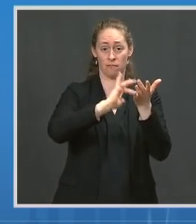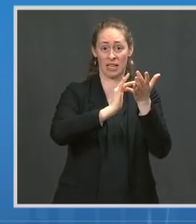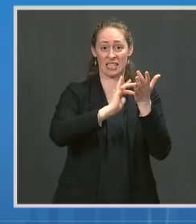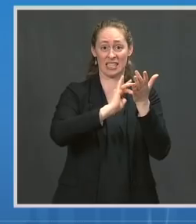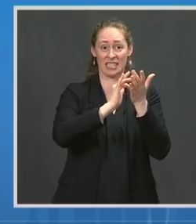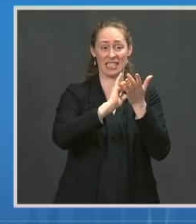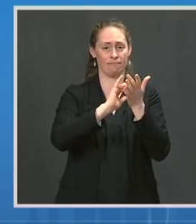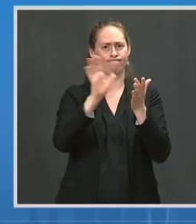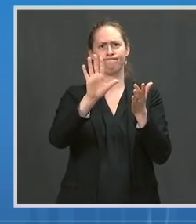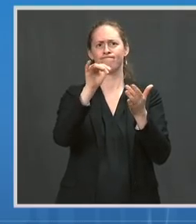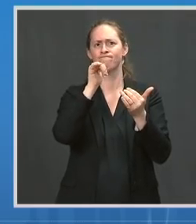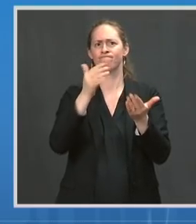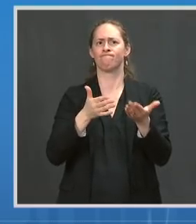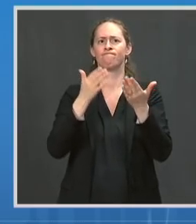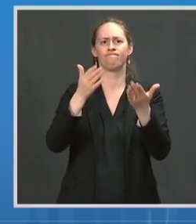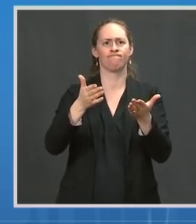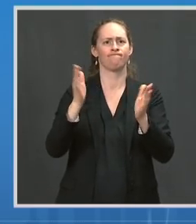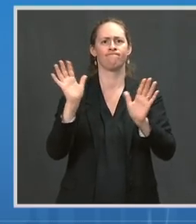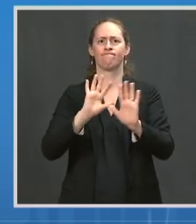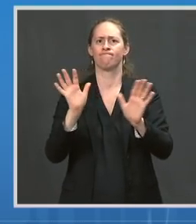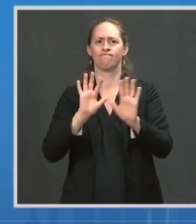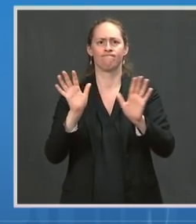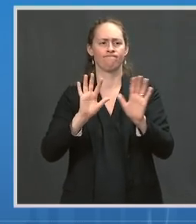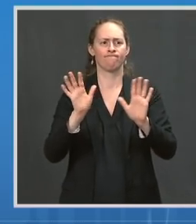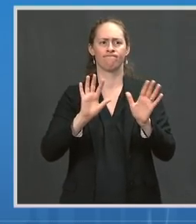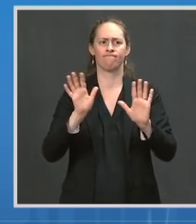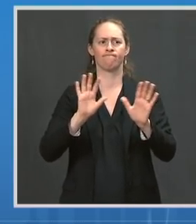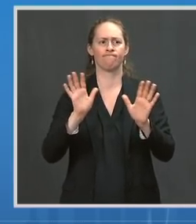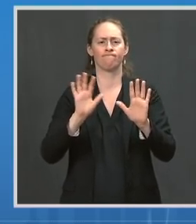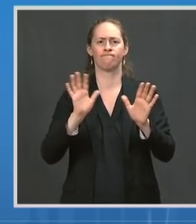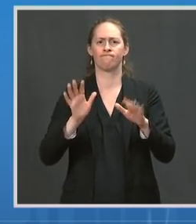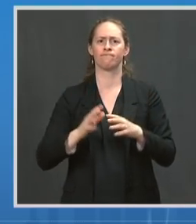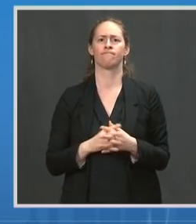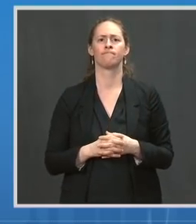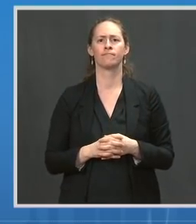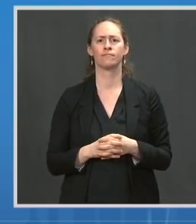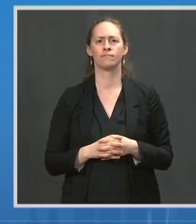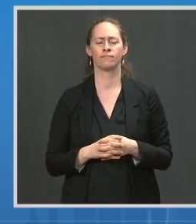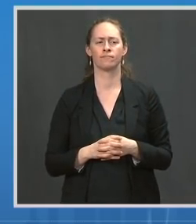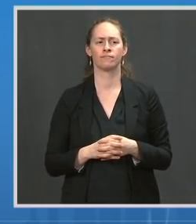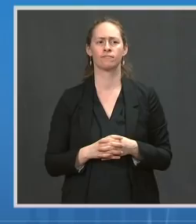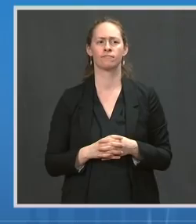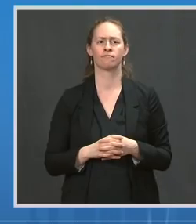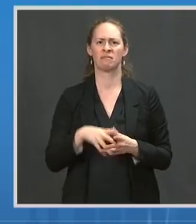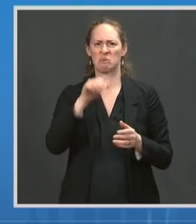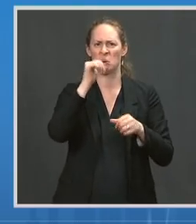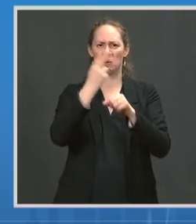And that gets an "A-3" recommendation. The panel also recommends against the use